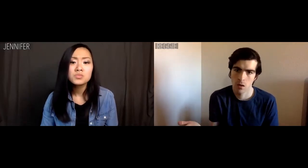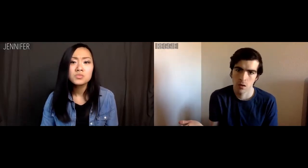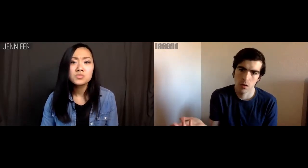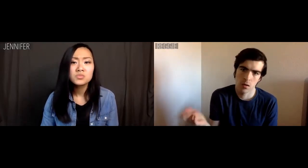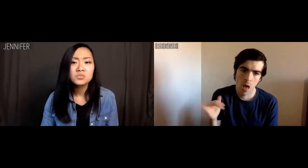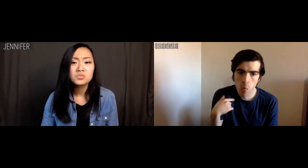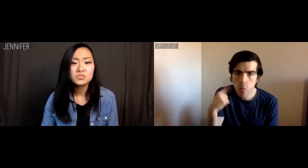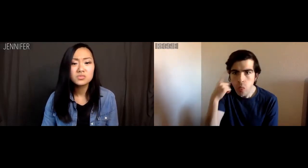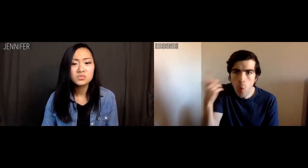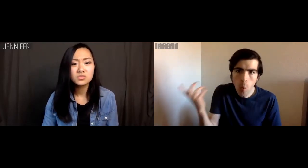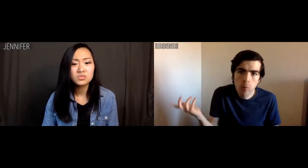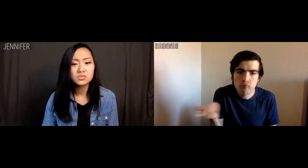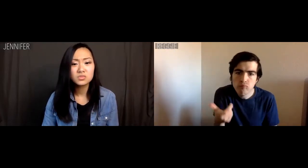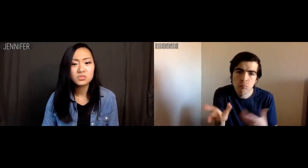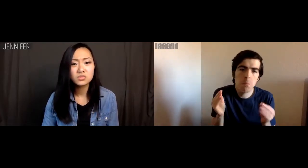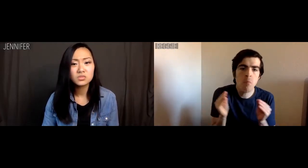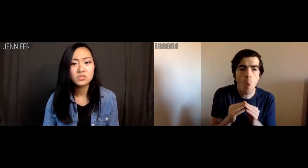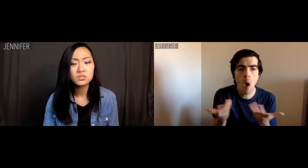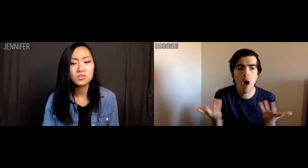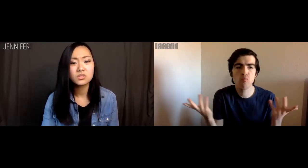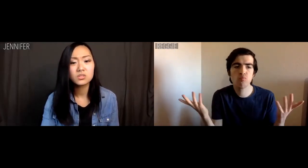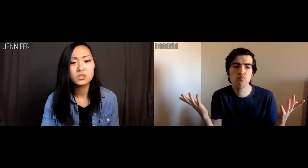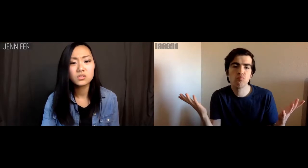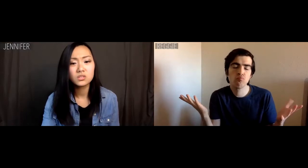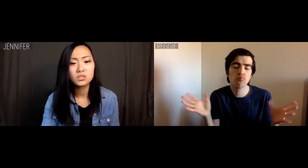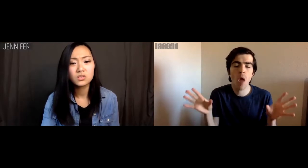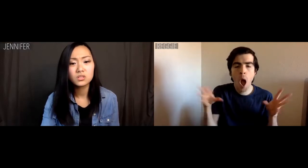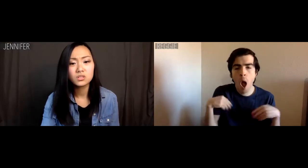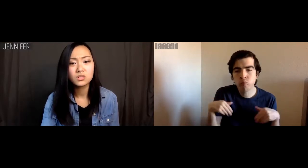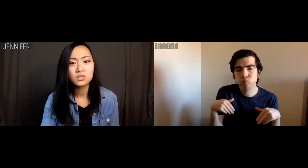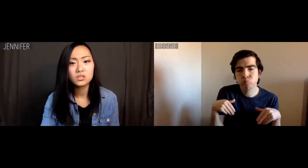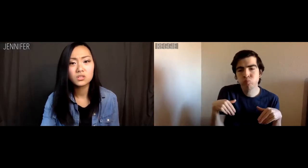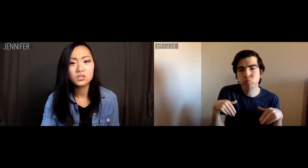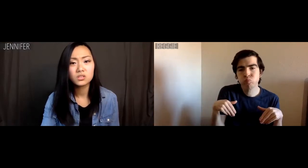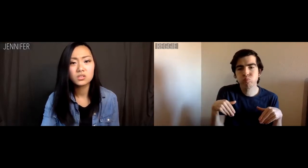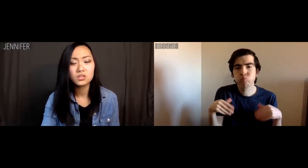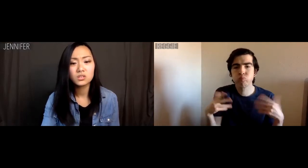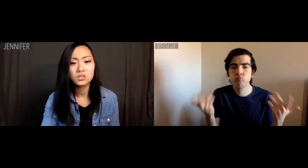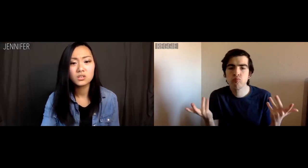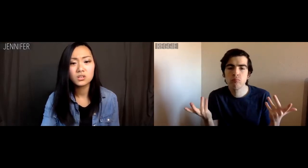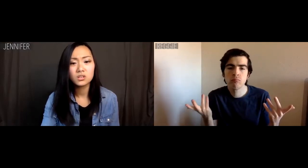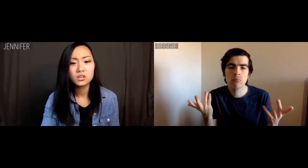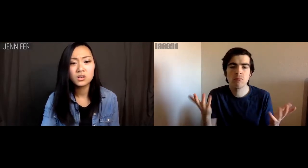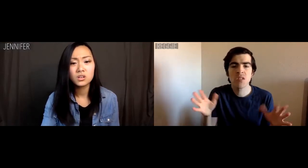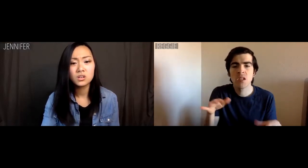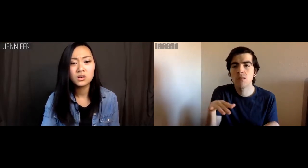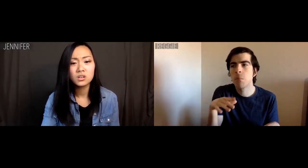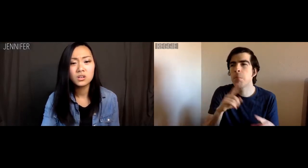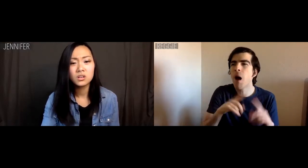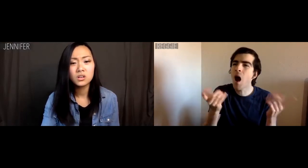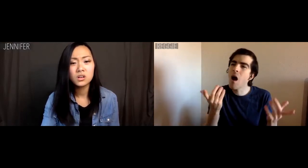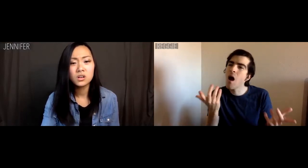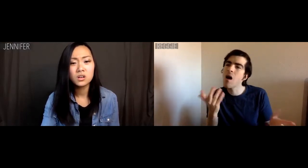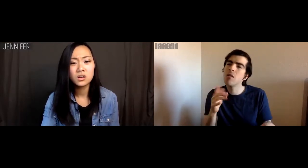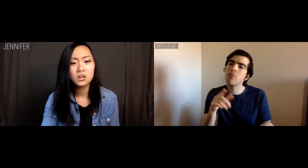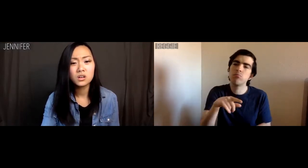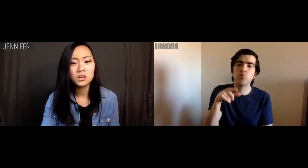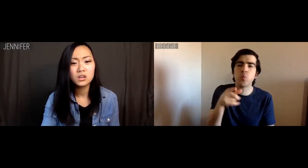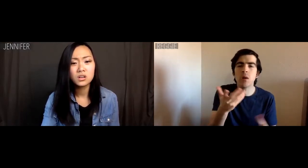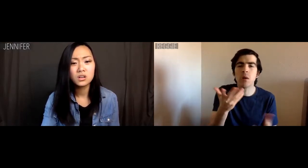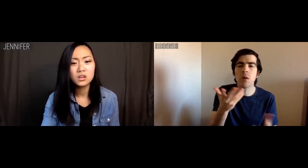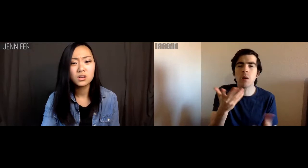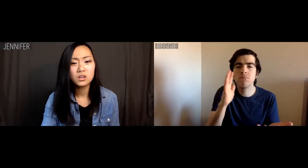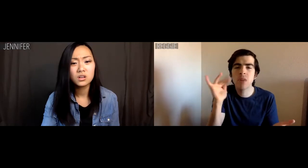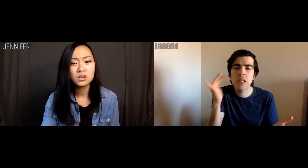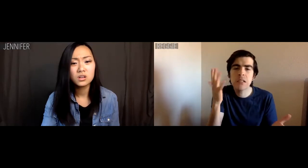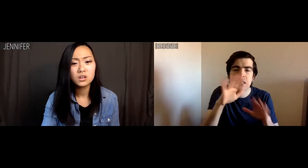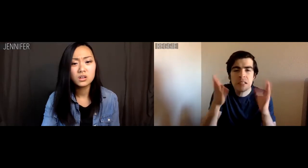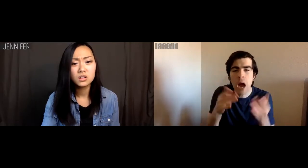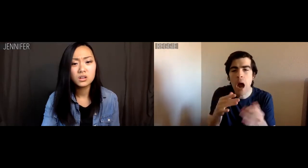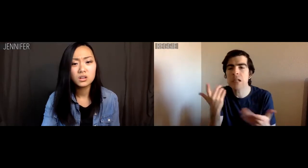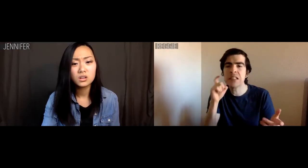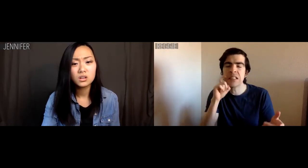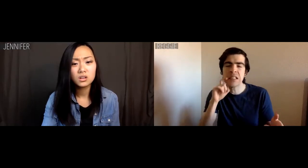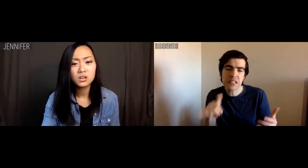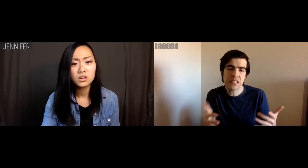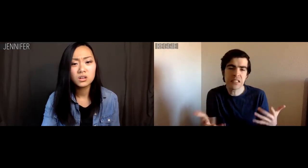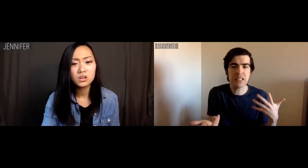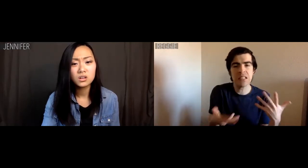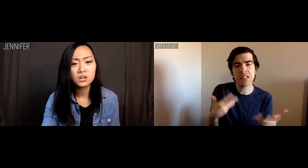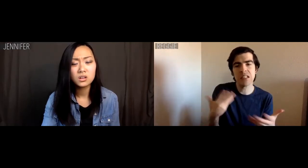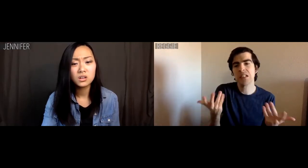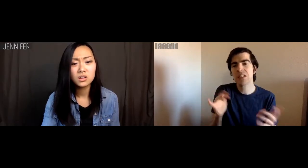Like, I thought you'd be more submissive. And yet also exotically sexy?